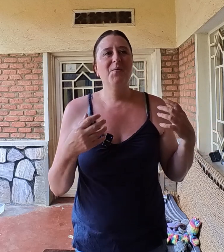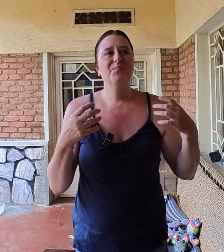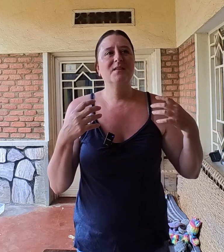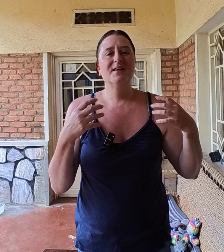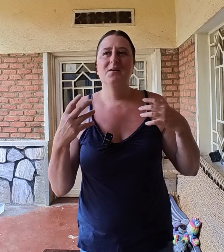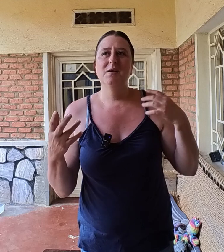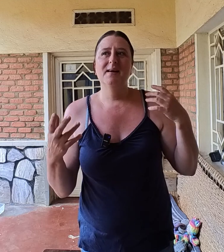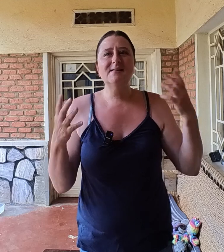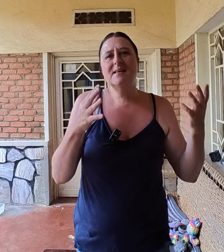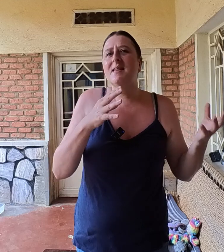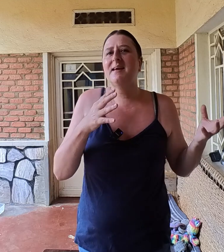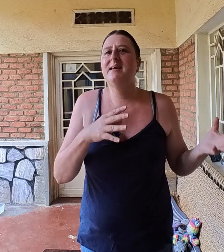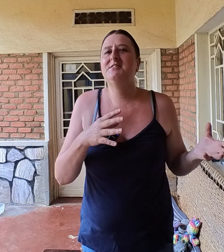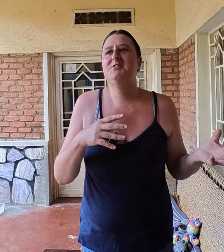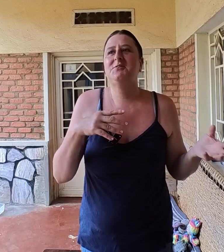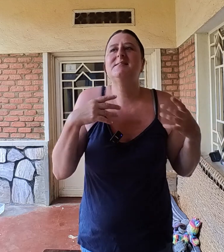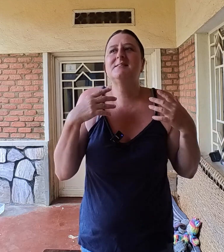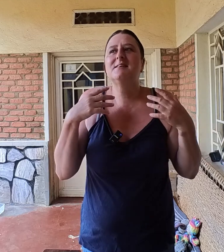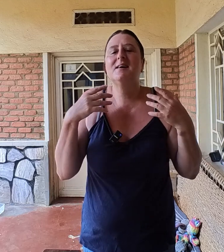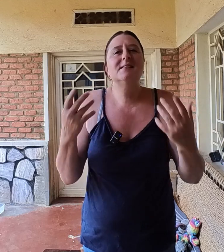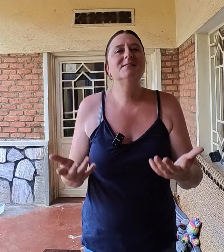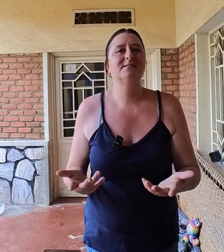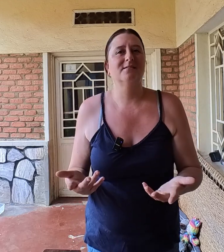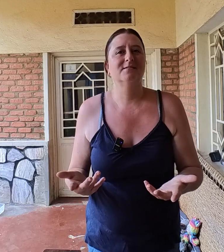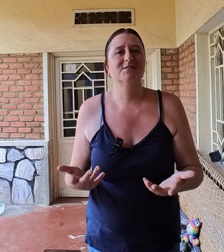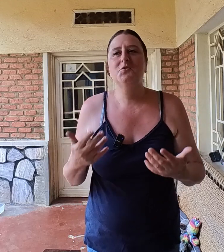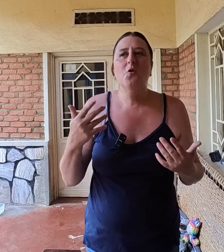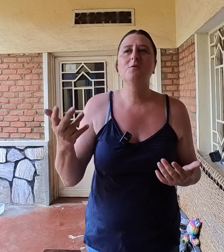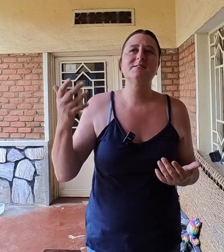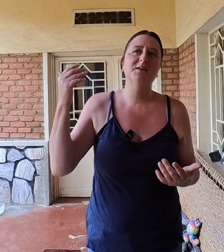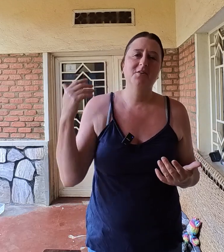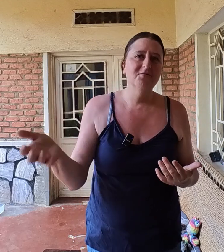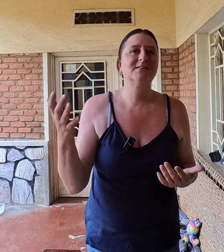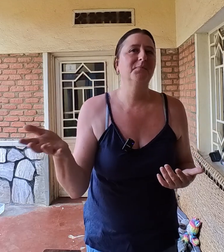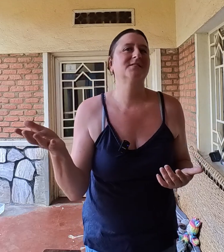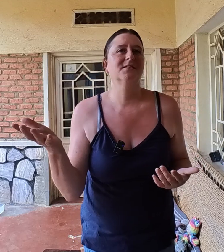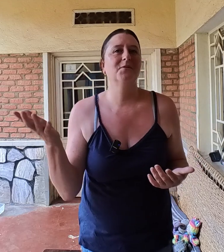you know, I'm like, 'is it like igicucu? Is it an insult? Do you call somebody a gorilla's buttock